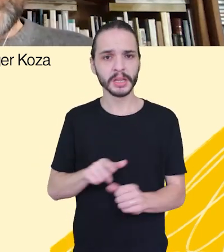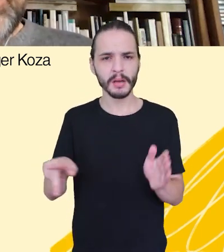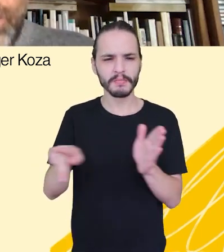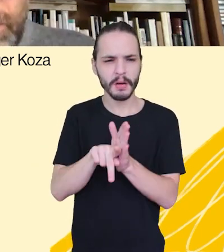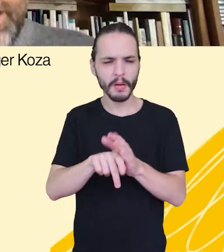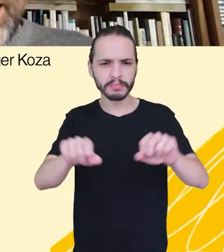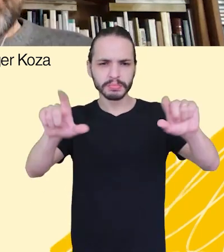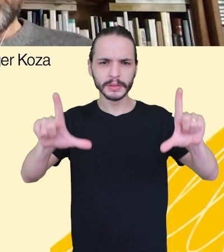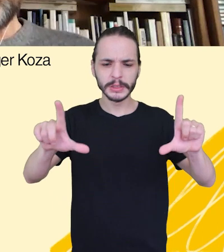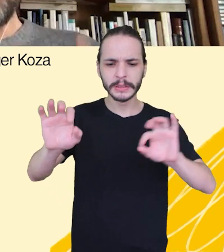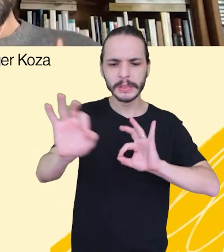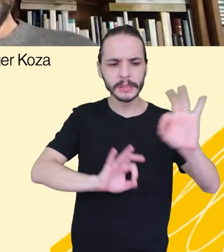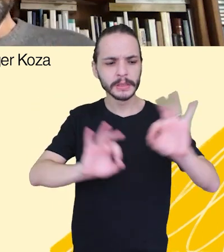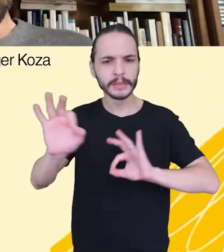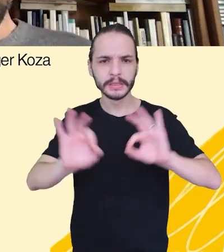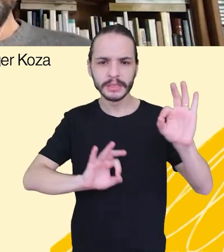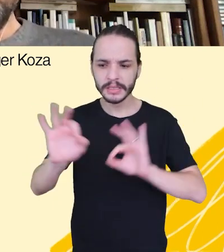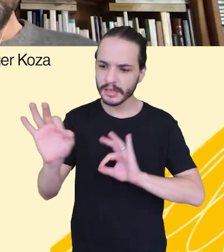Do you feel that? Or is it my impression?